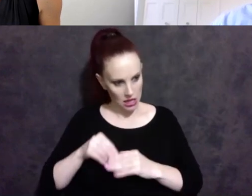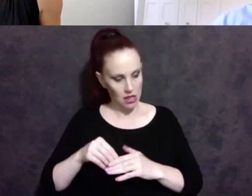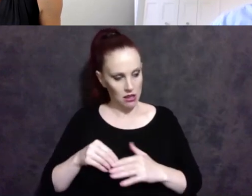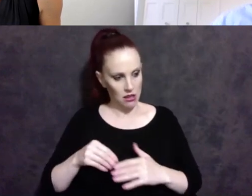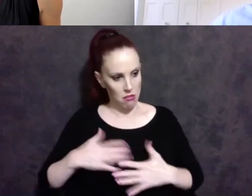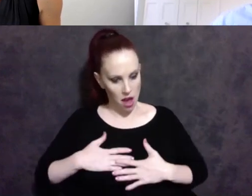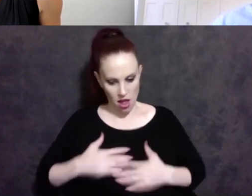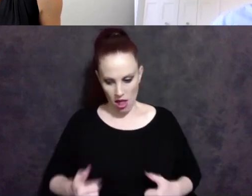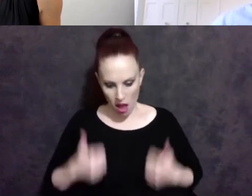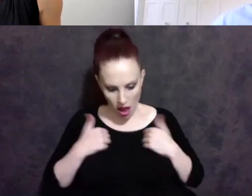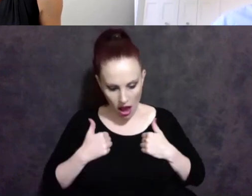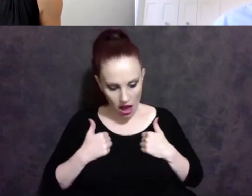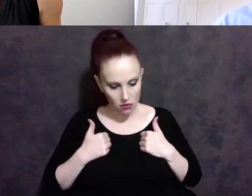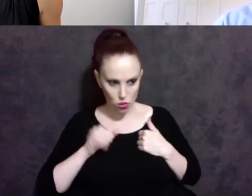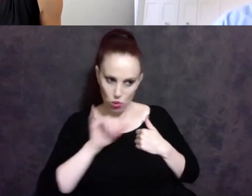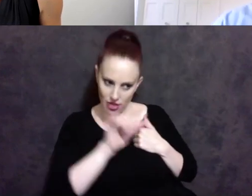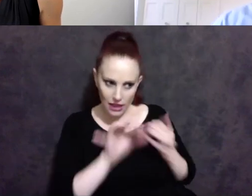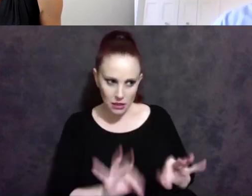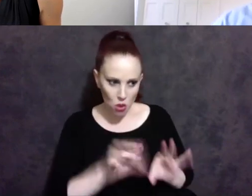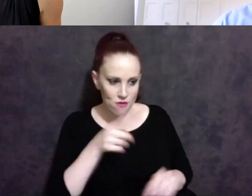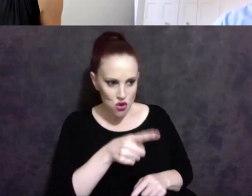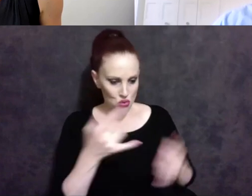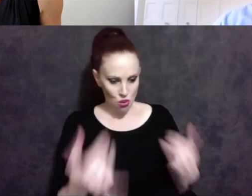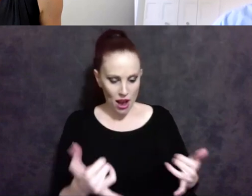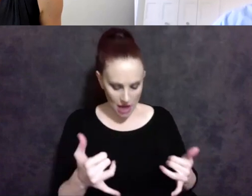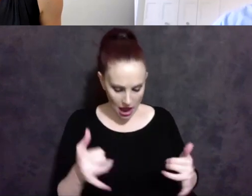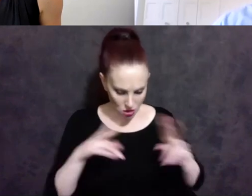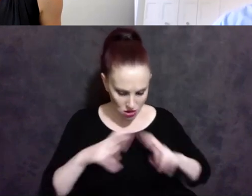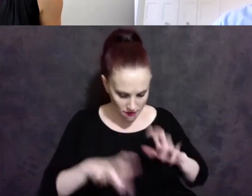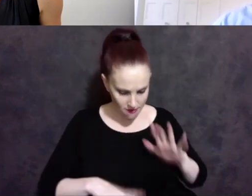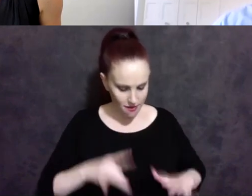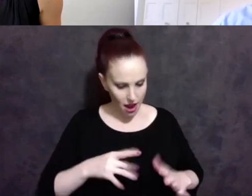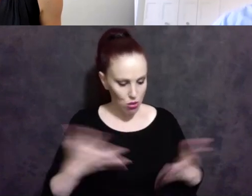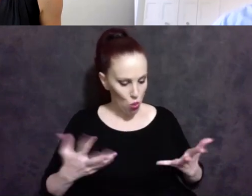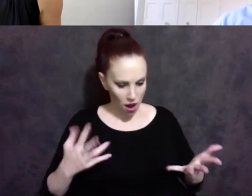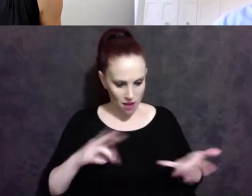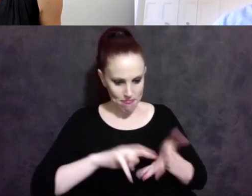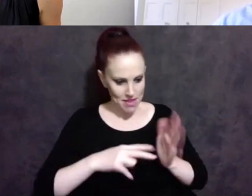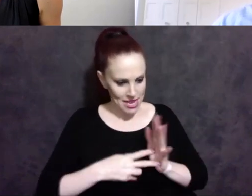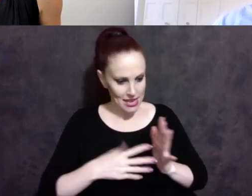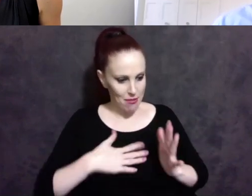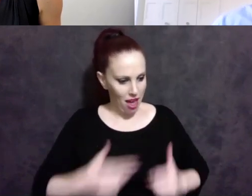during this difficult time is to find the constant reminders of meaningfulness and joy.